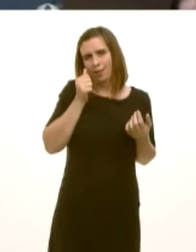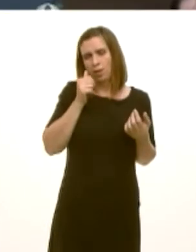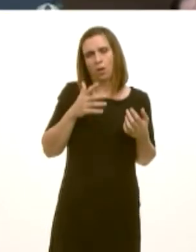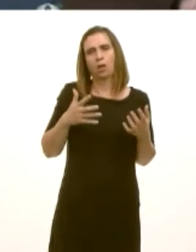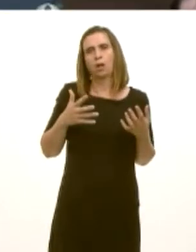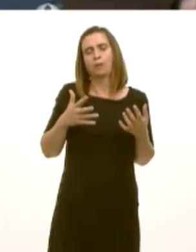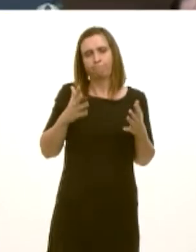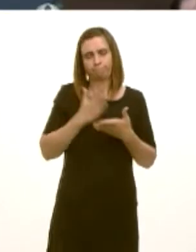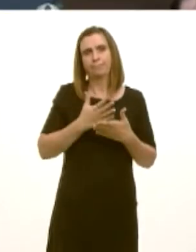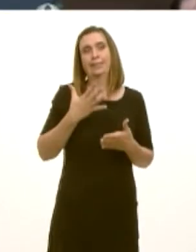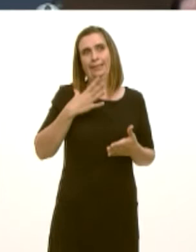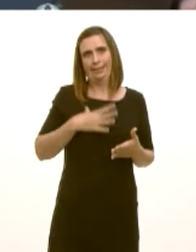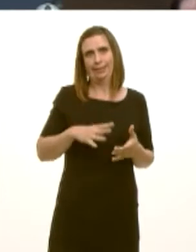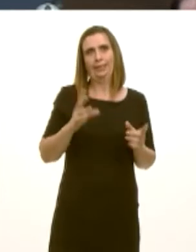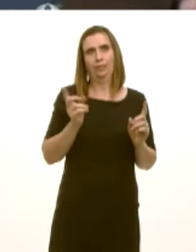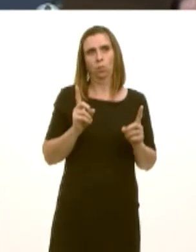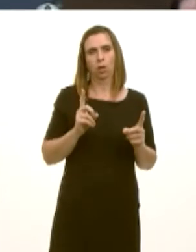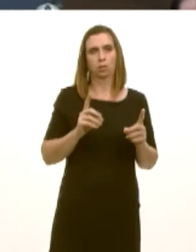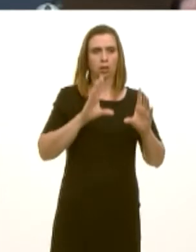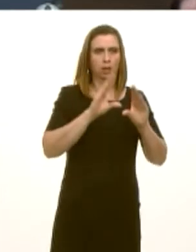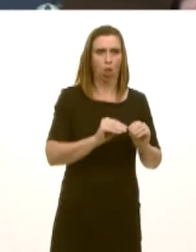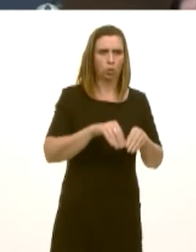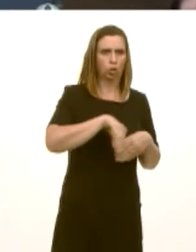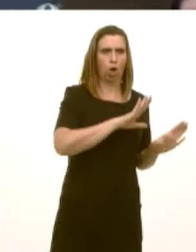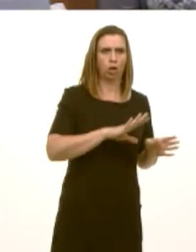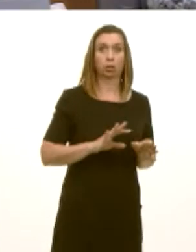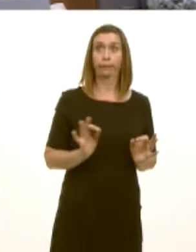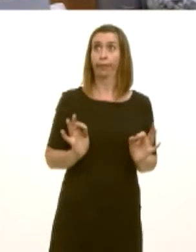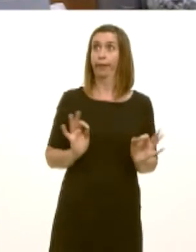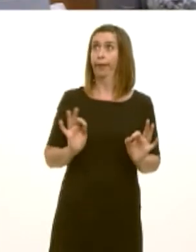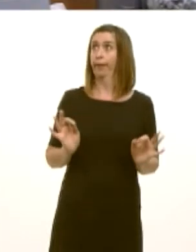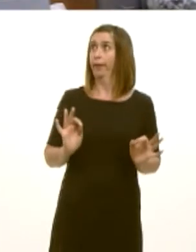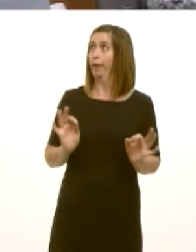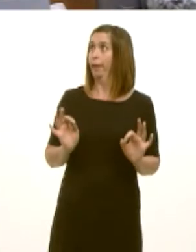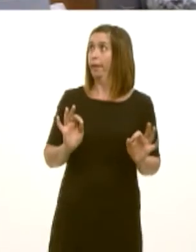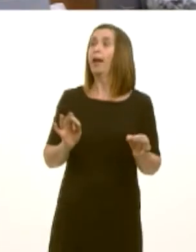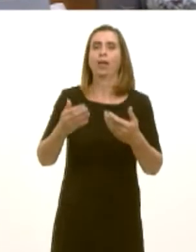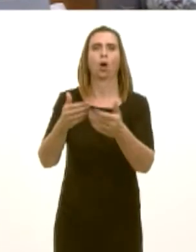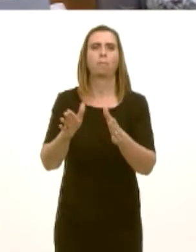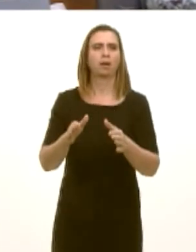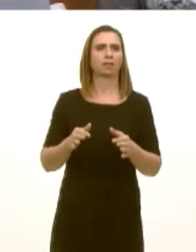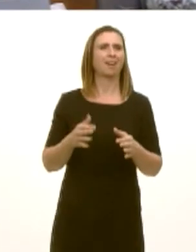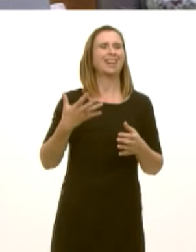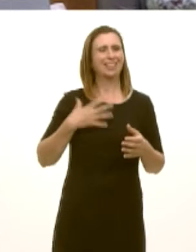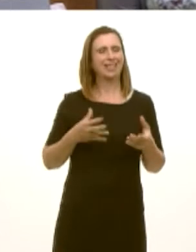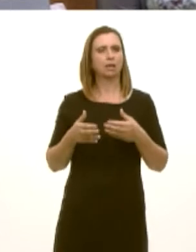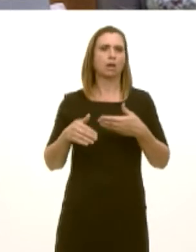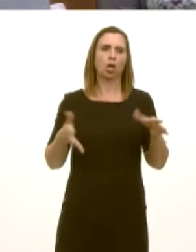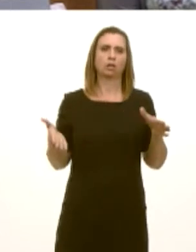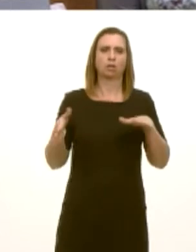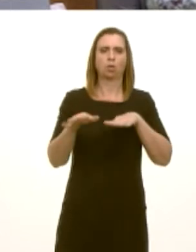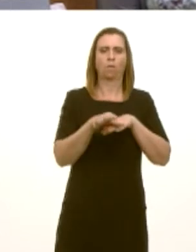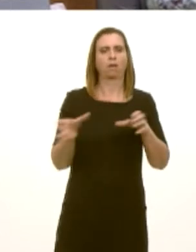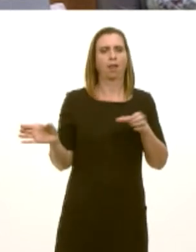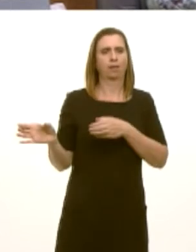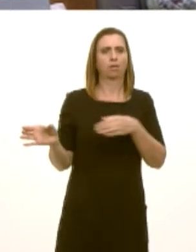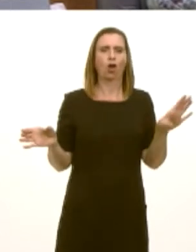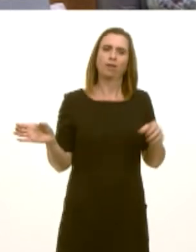see is a gap between service provision arrangements or, indeed, a significant geographical move